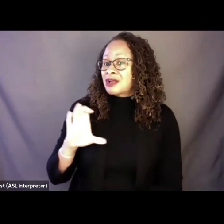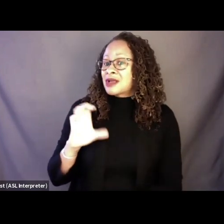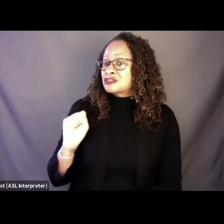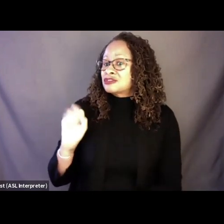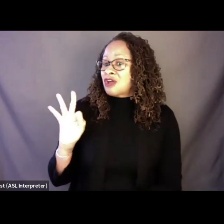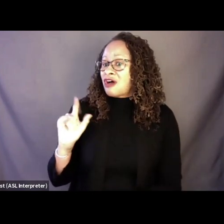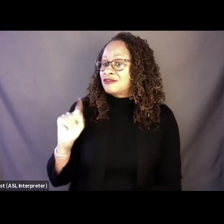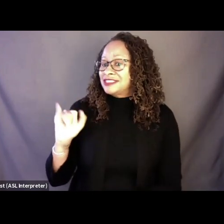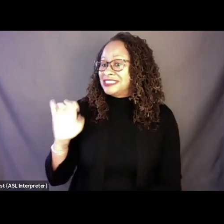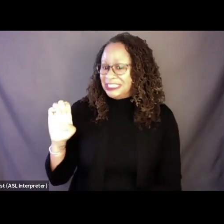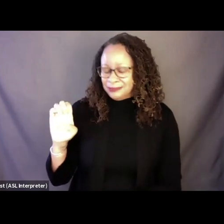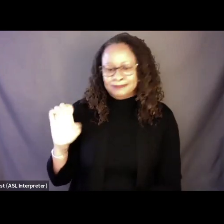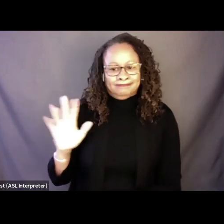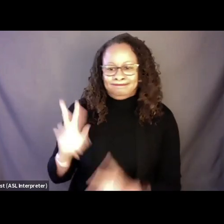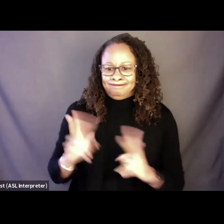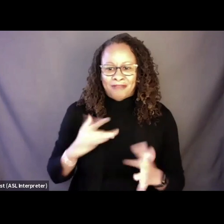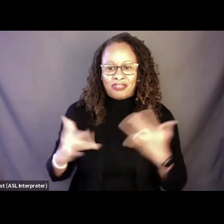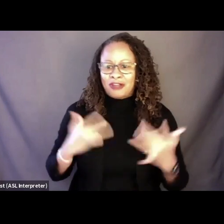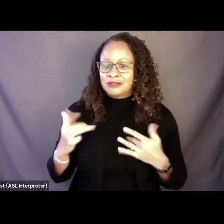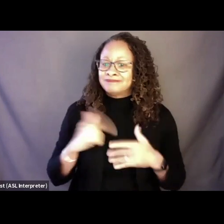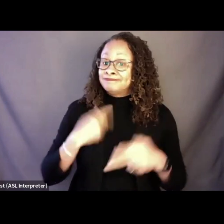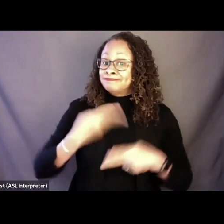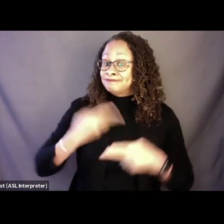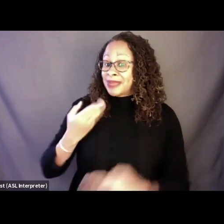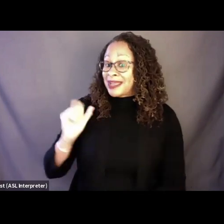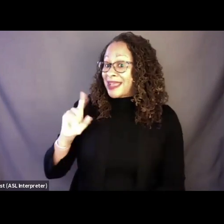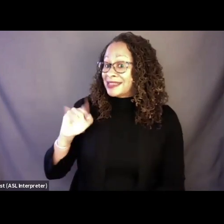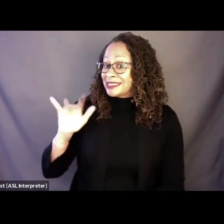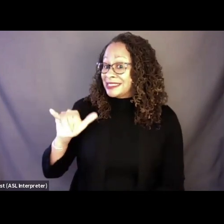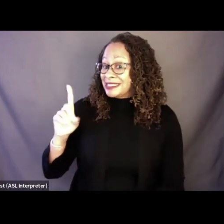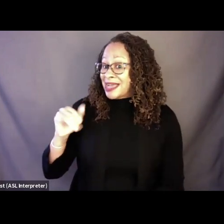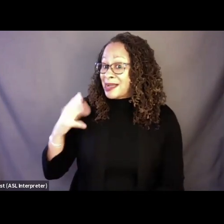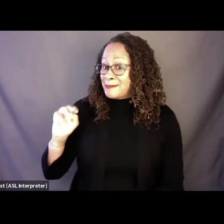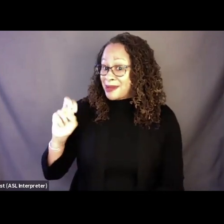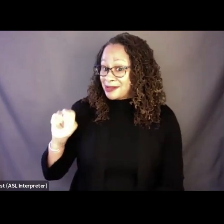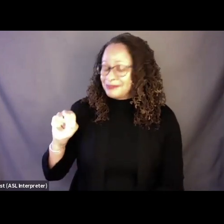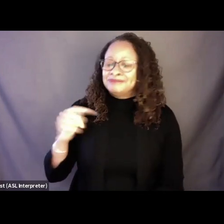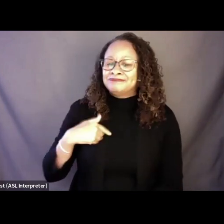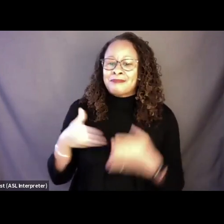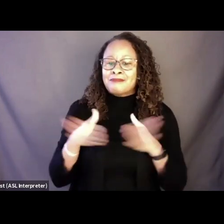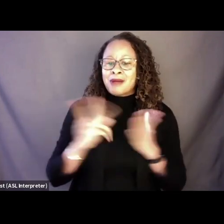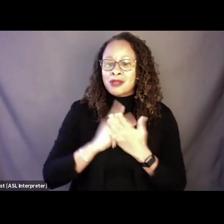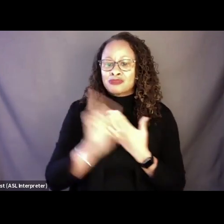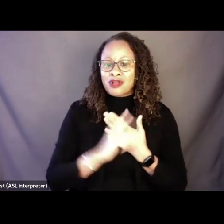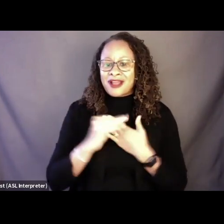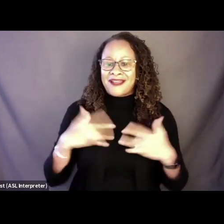We are absolutely thrilled. My name is Cassidy Dimon. I am the Public Programs and Events Director here